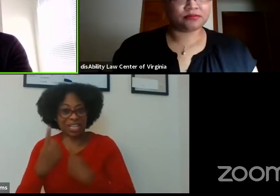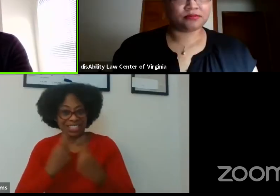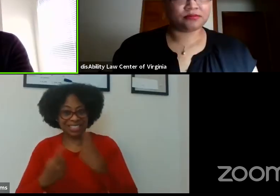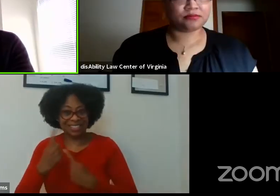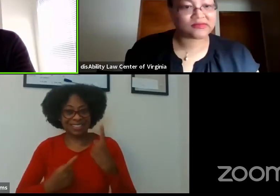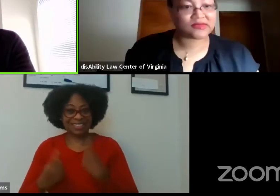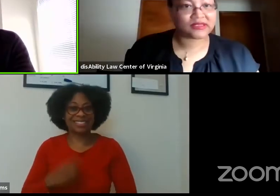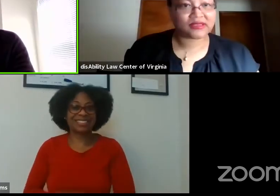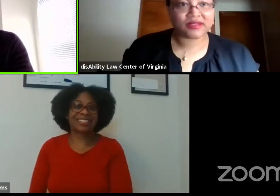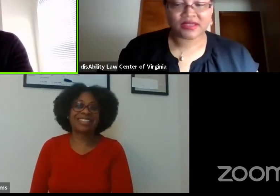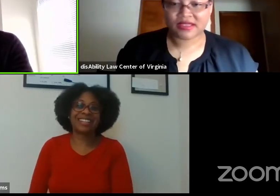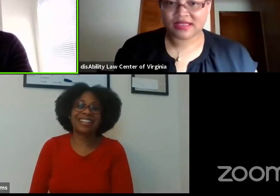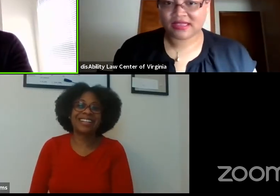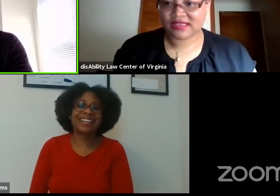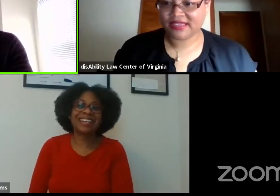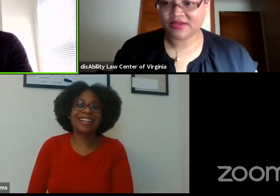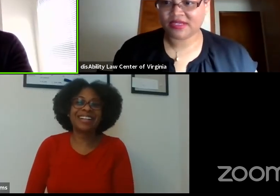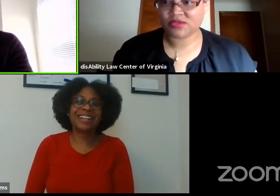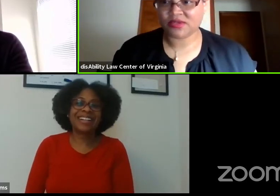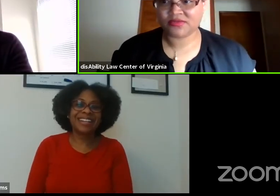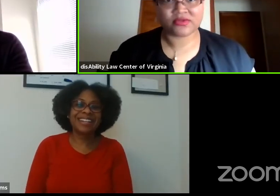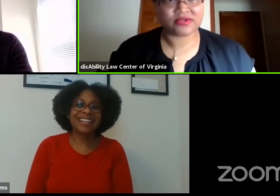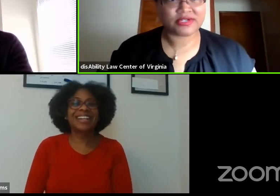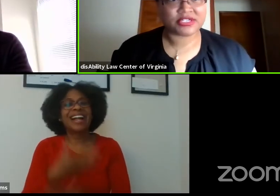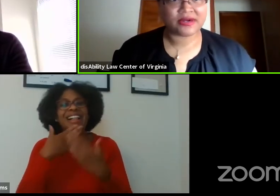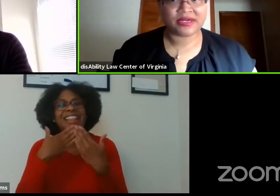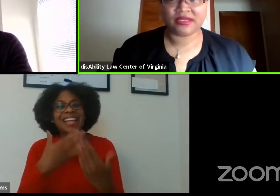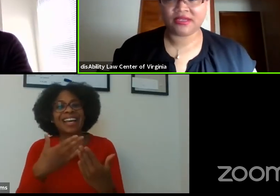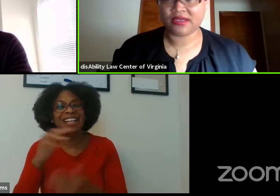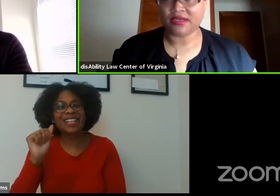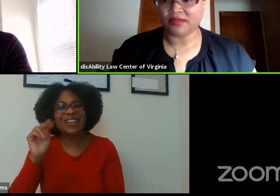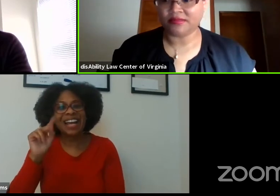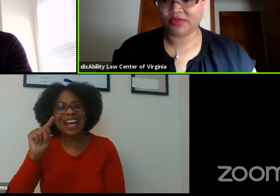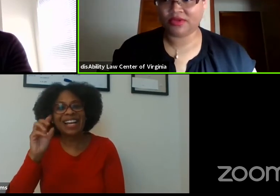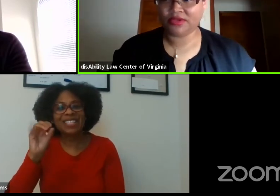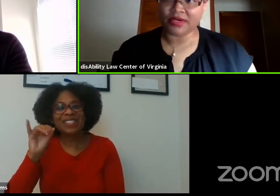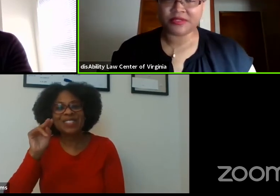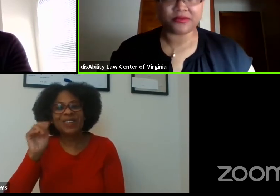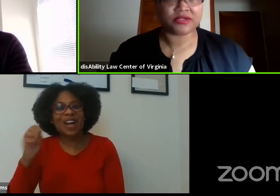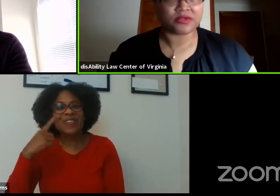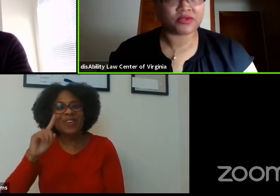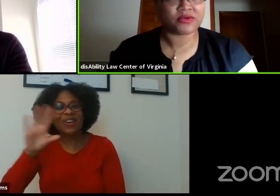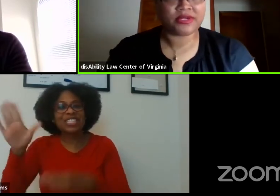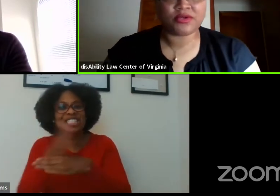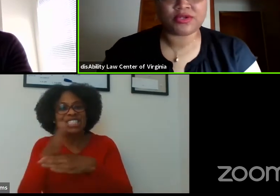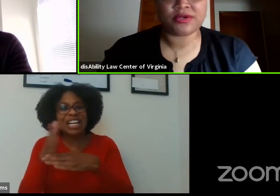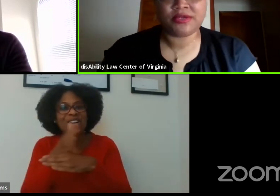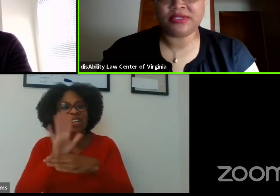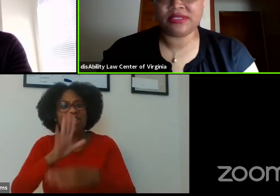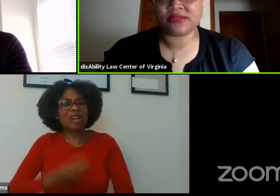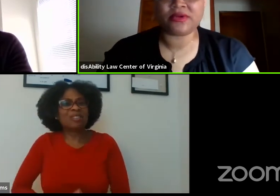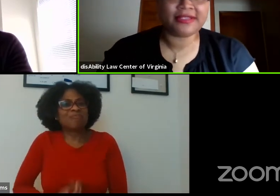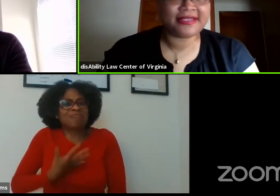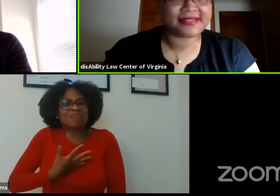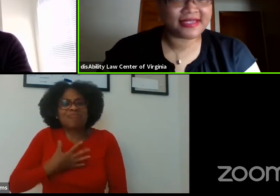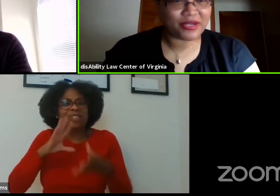Thank you, Antoine, for sharing yourself with your journey or at least